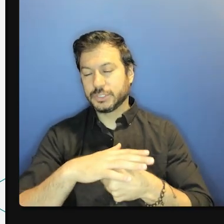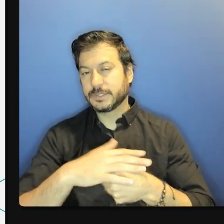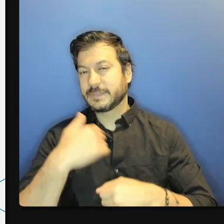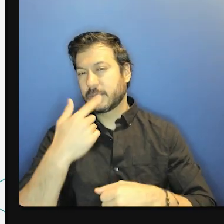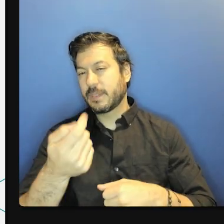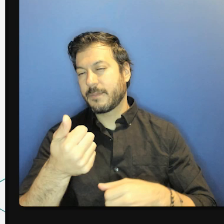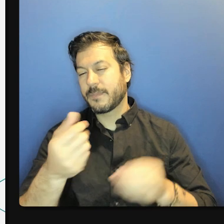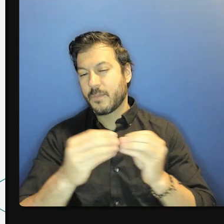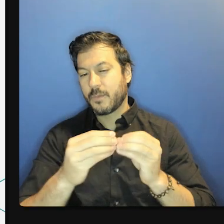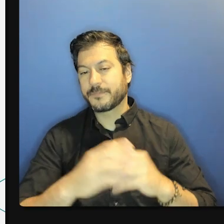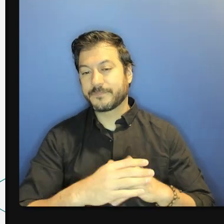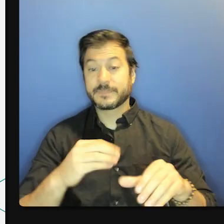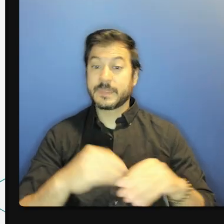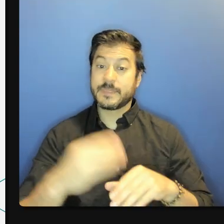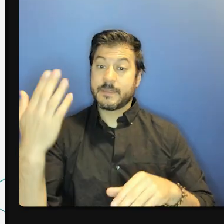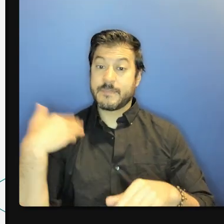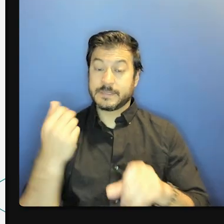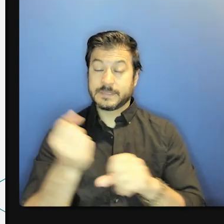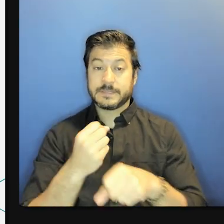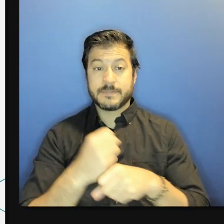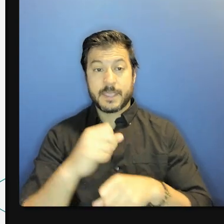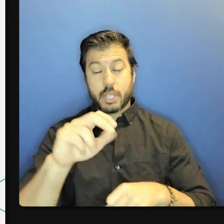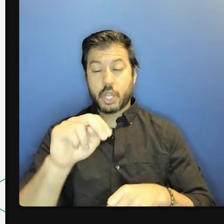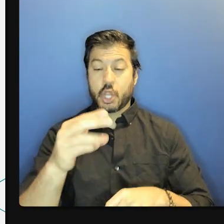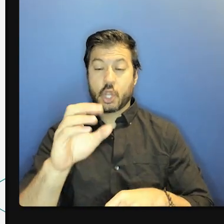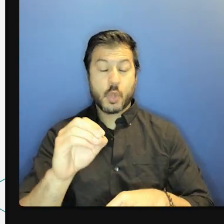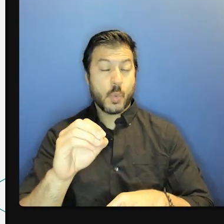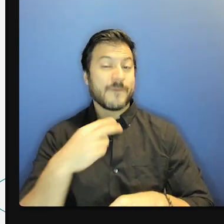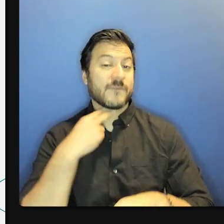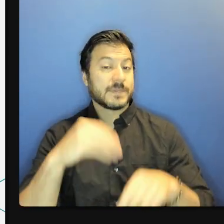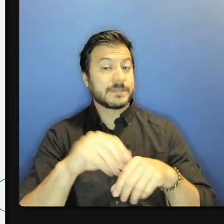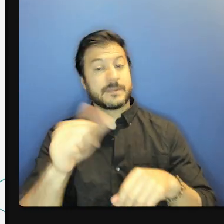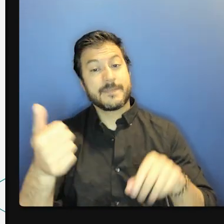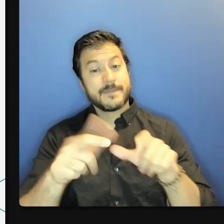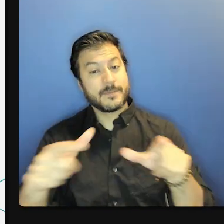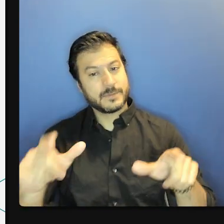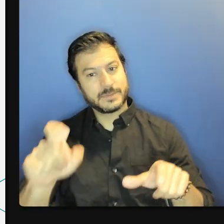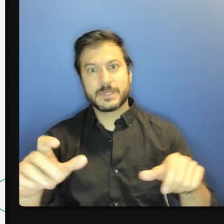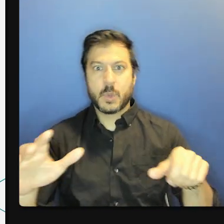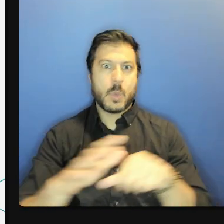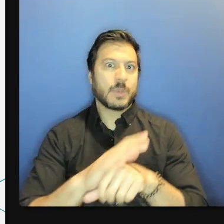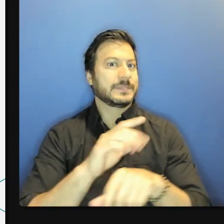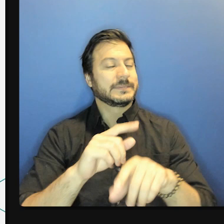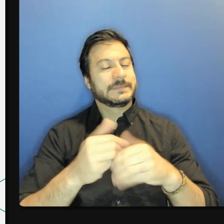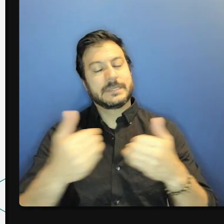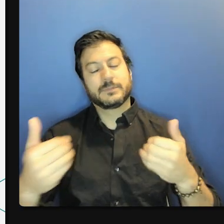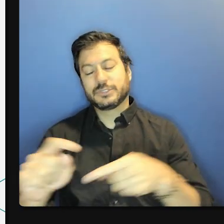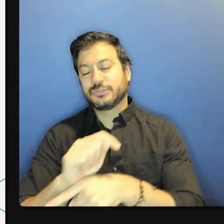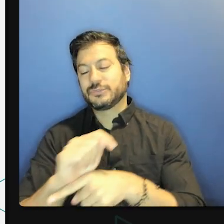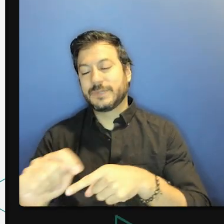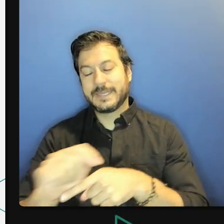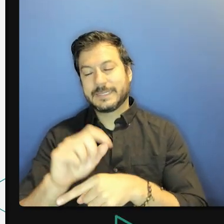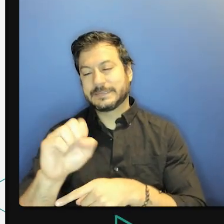Let me tell you a little bit about it. In the past, to create a custom neural voice in different languages, you would need a whole separate training set